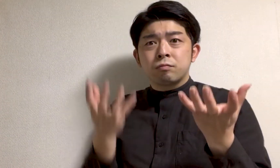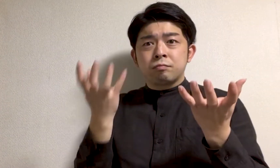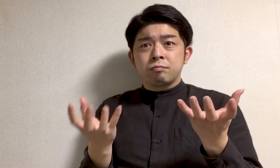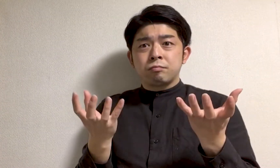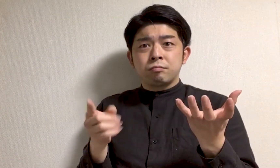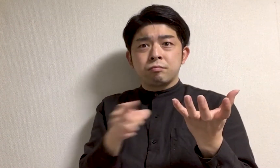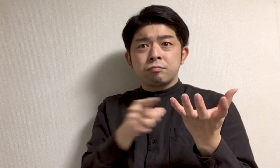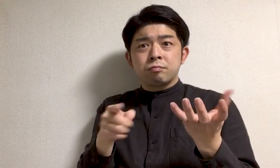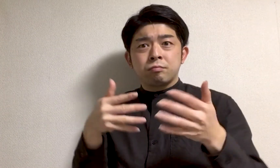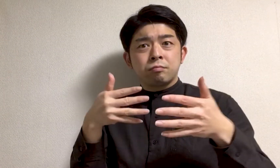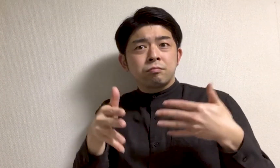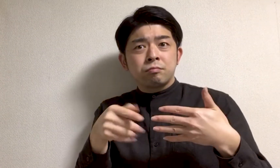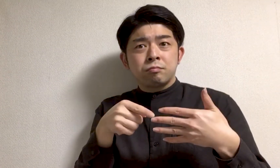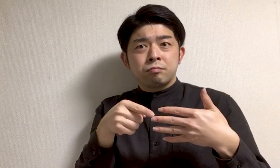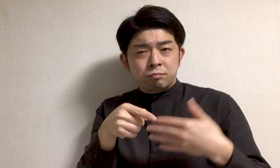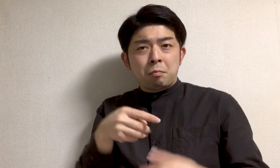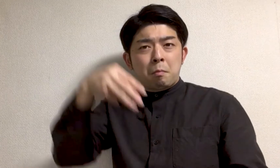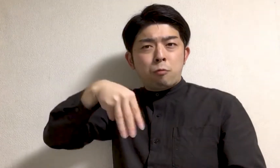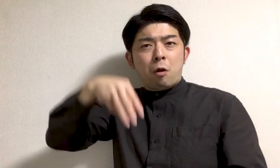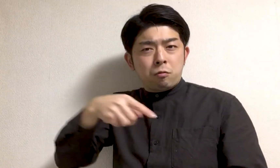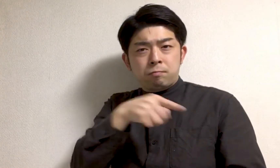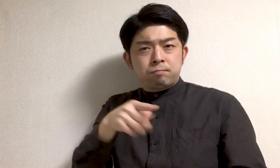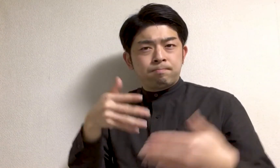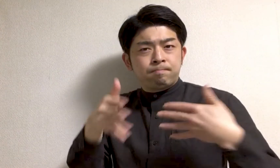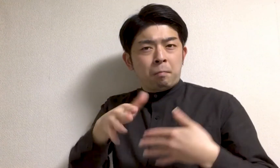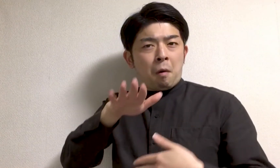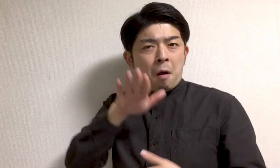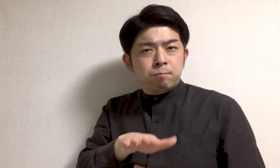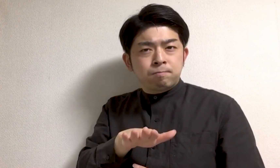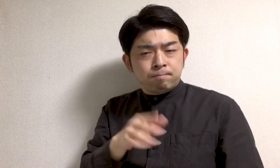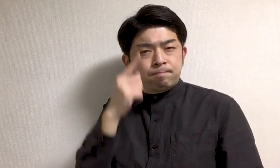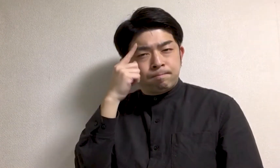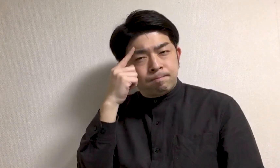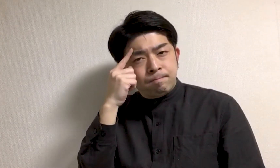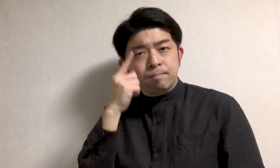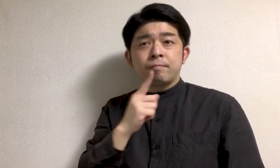and also every event has all of these.